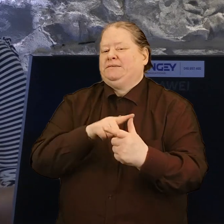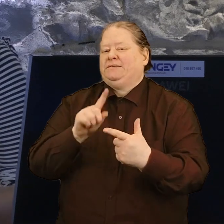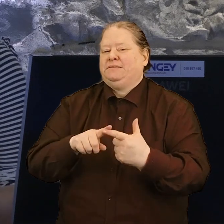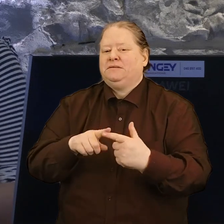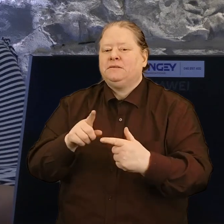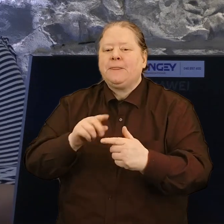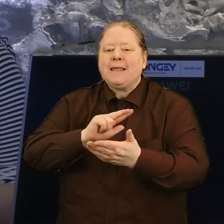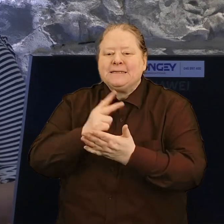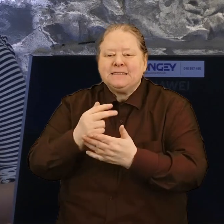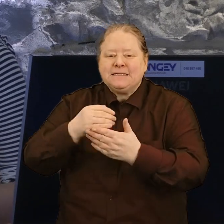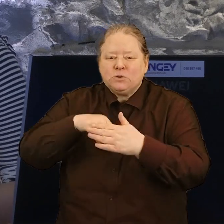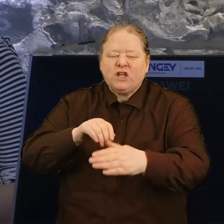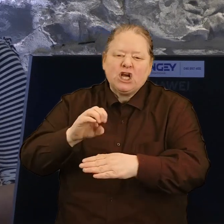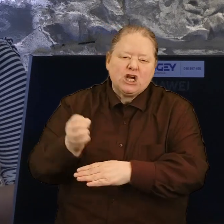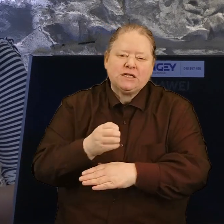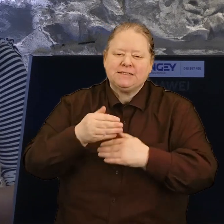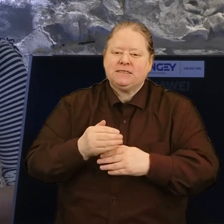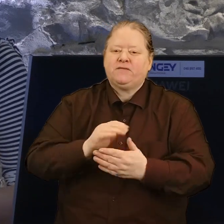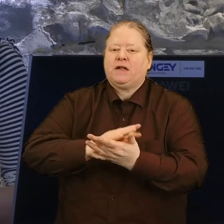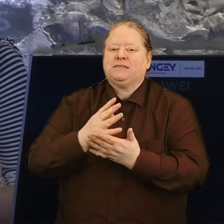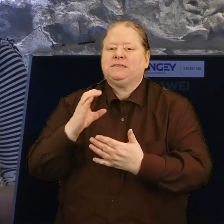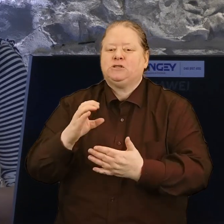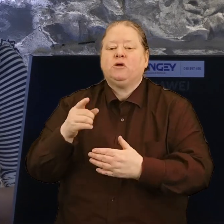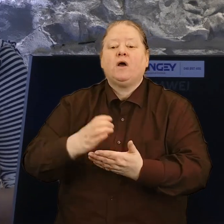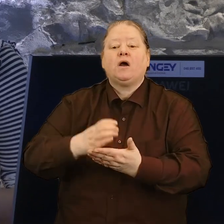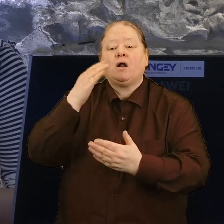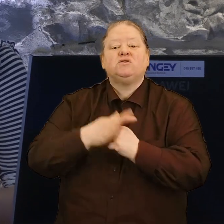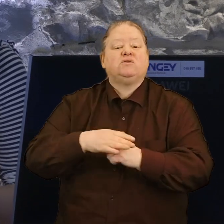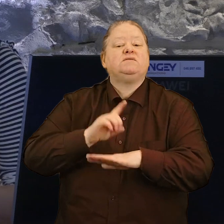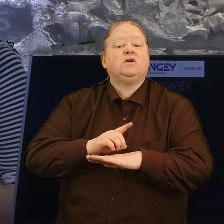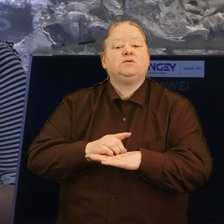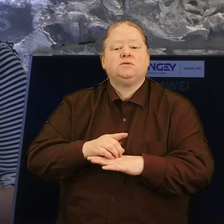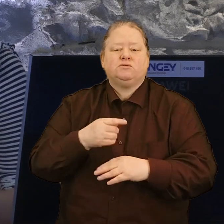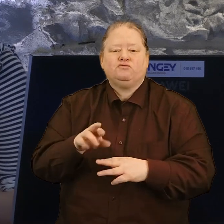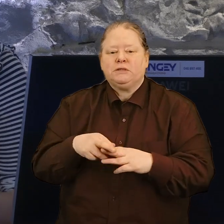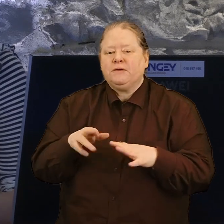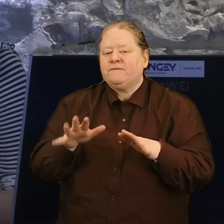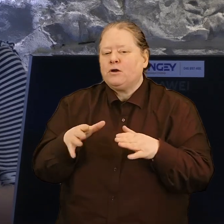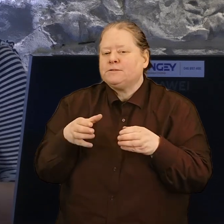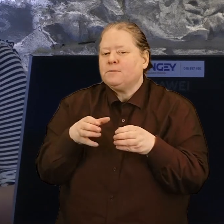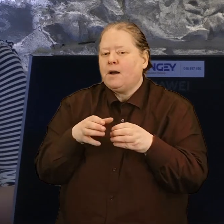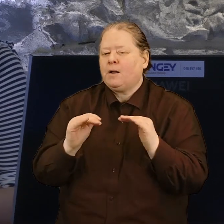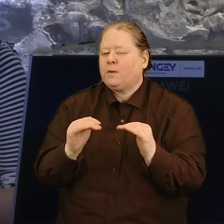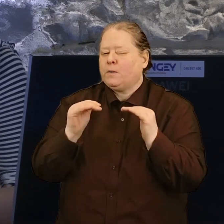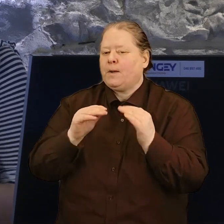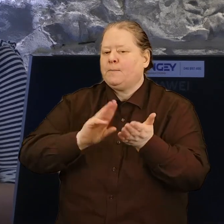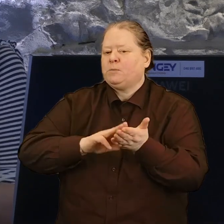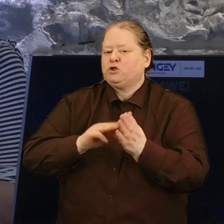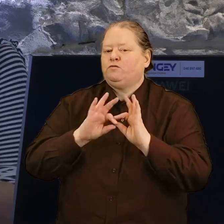eighteenth and into the early decades of the nineteenth century, the College of Physicians remained a fairly small elite membership group with very little money and no